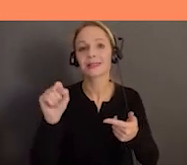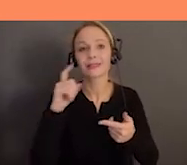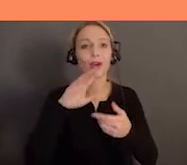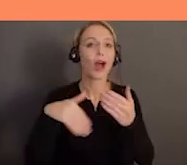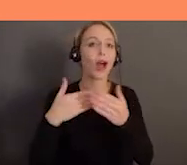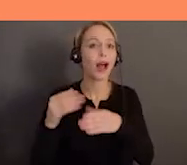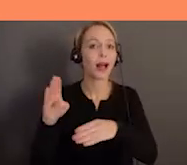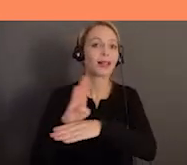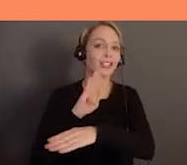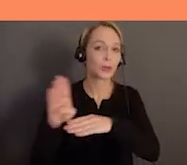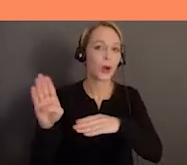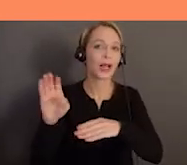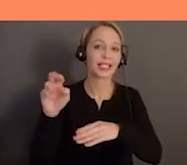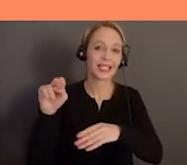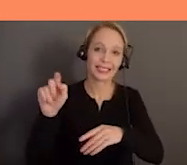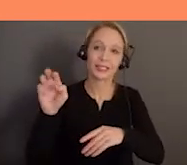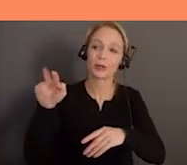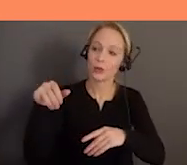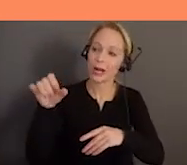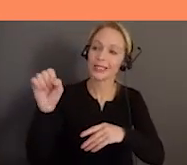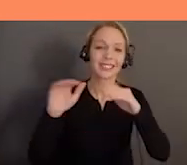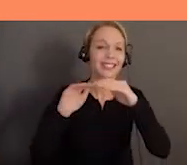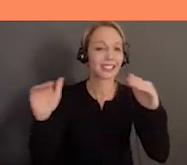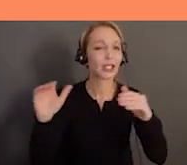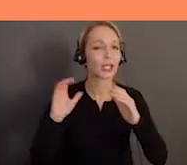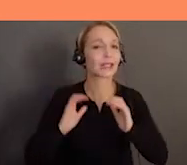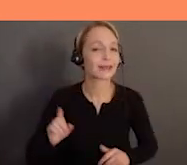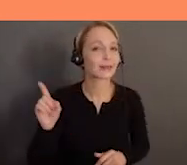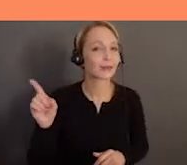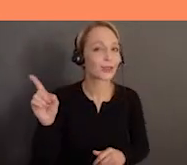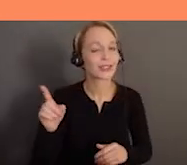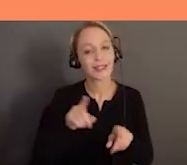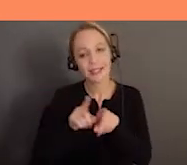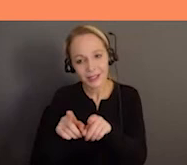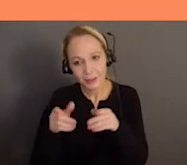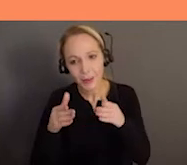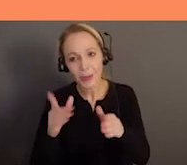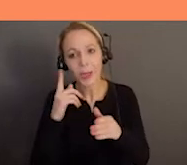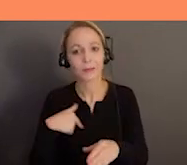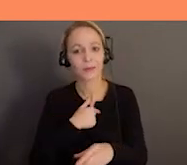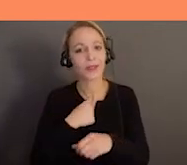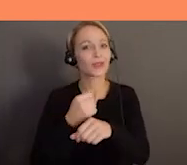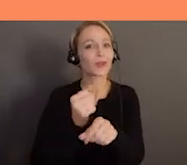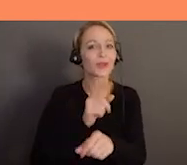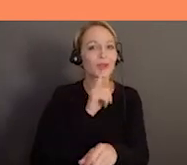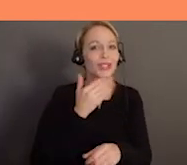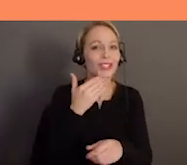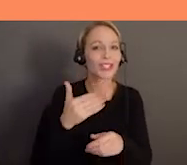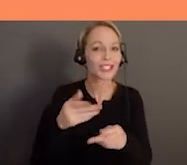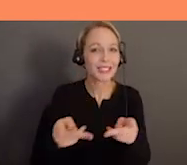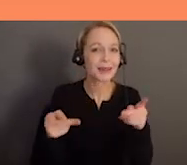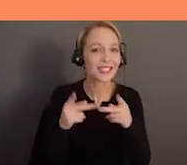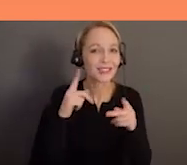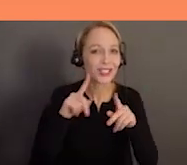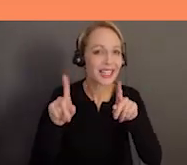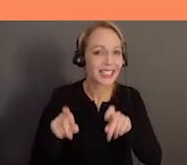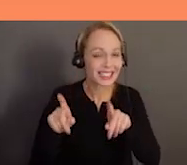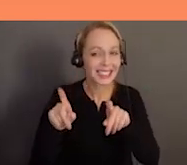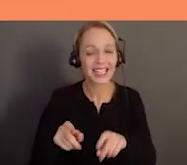WAY TO CREATE A REALLY GOOD SPACE FOR TESTING. AND WE PROVIDE TOOLS FOR HELPING USING DATA AND THAT